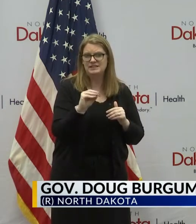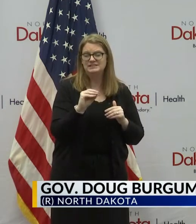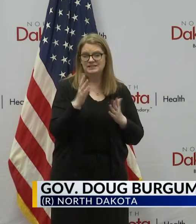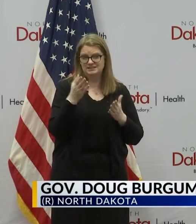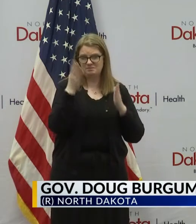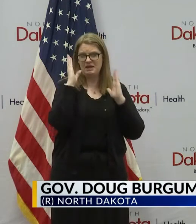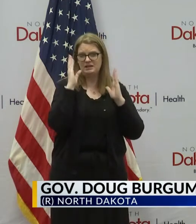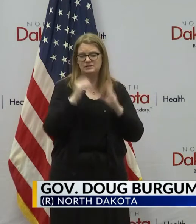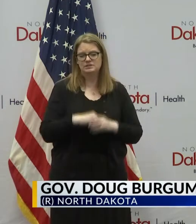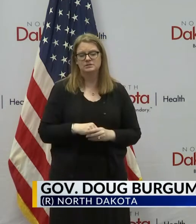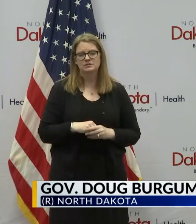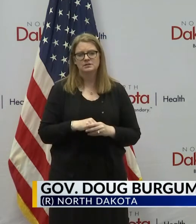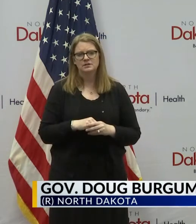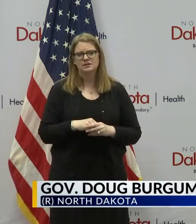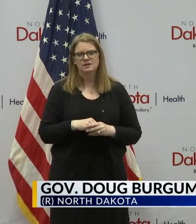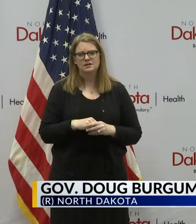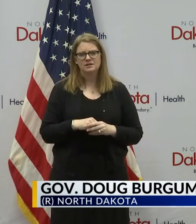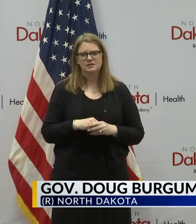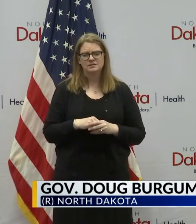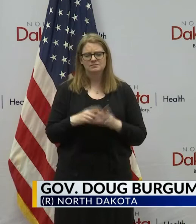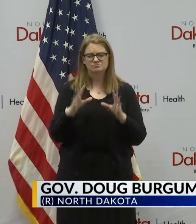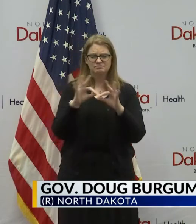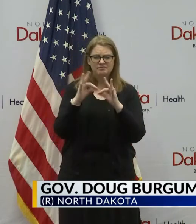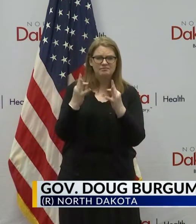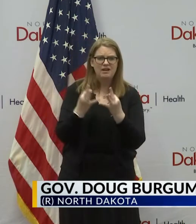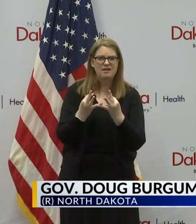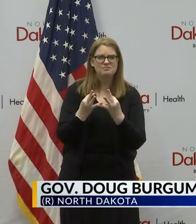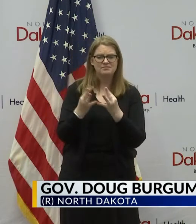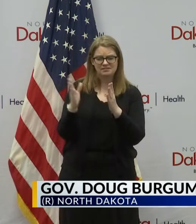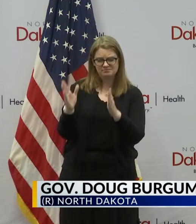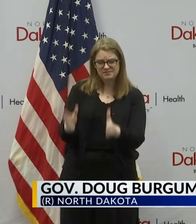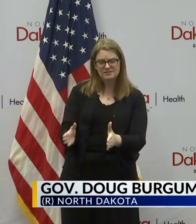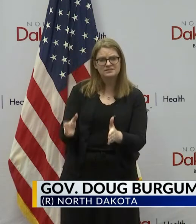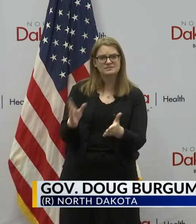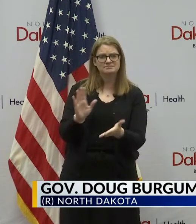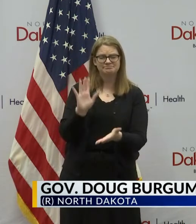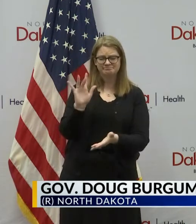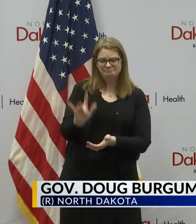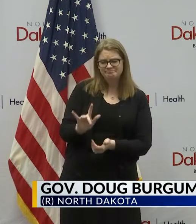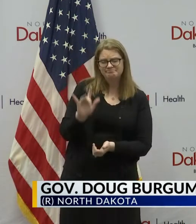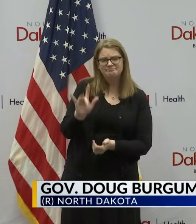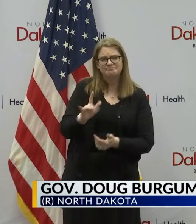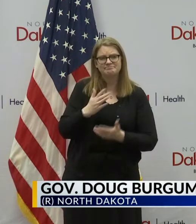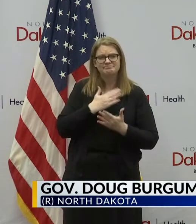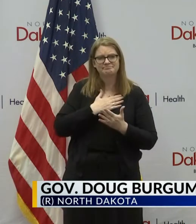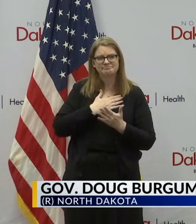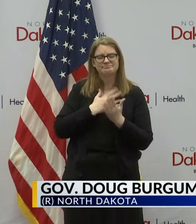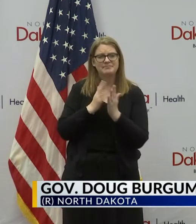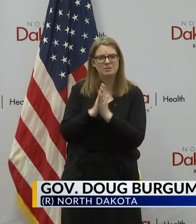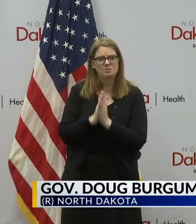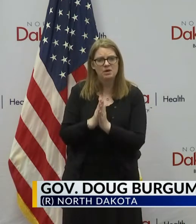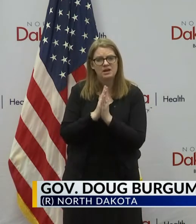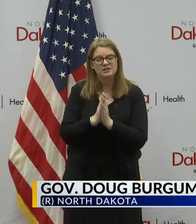EVERYONE THAT MIGHT BE UNDER THE AGE OF 60 TO PAY ATTENTION TO THAT. OUR DEEPEST SYMPATHIES AND